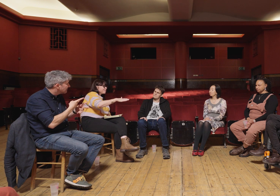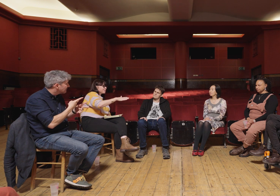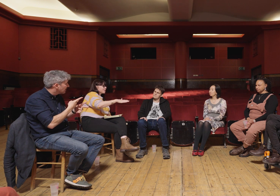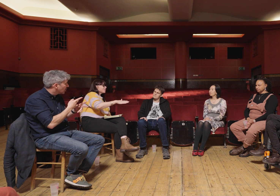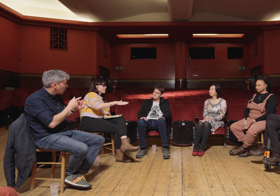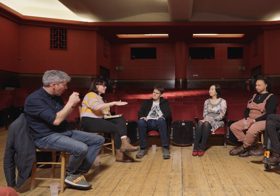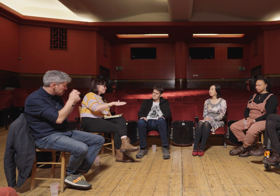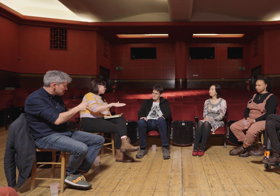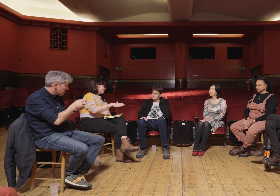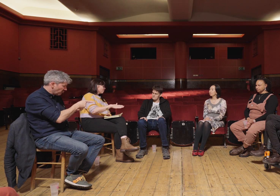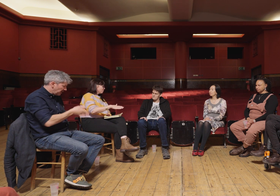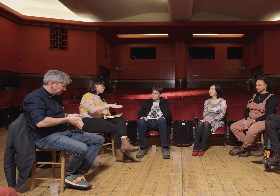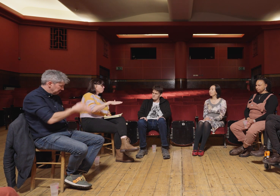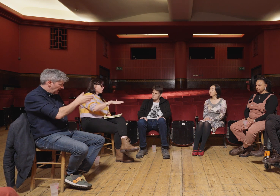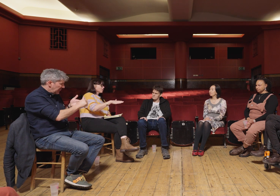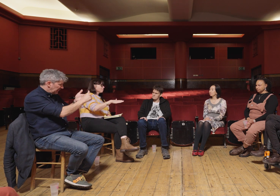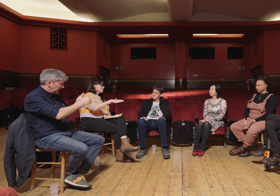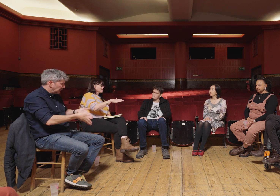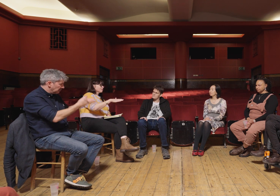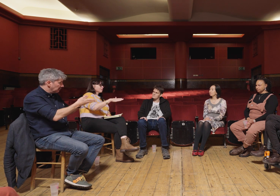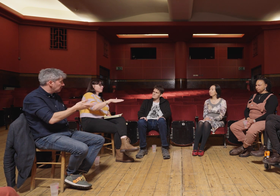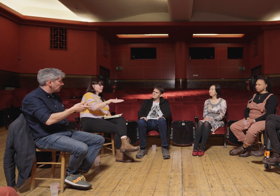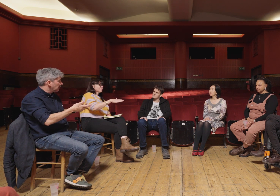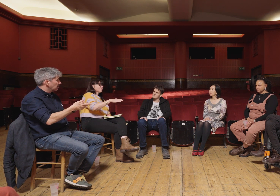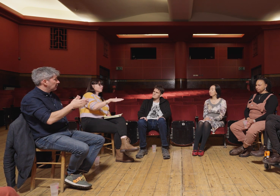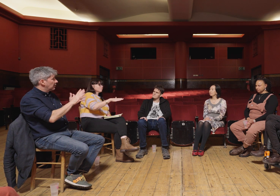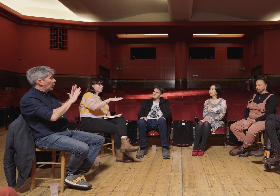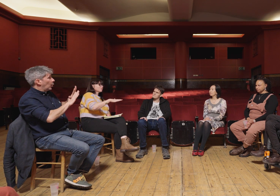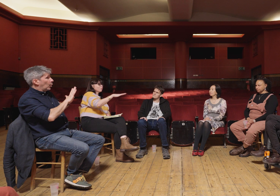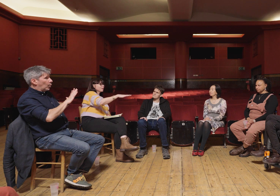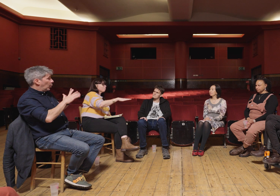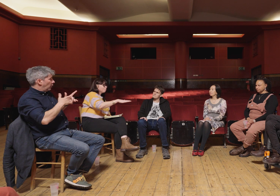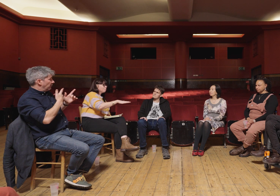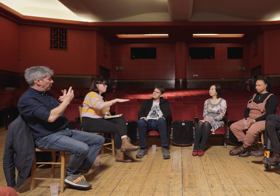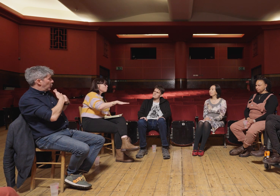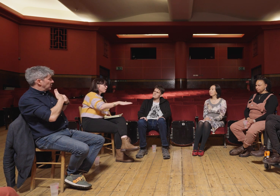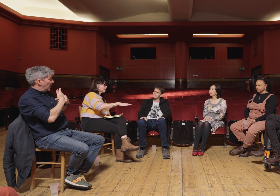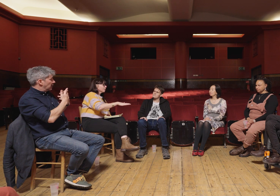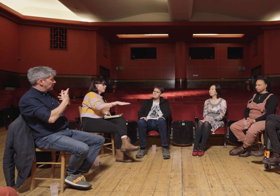which actually I think can feel like a real pressure to say "there's no disabled leaders, quick! Be one!"